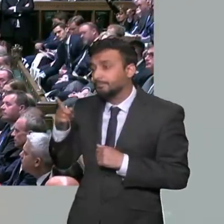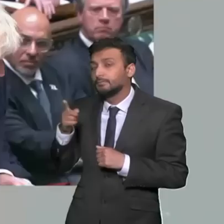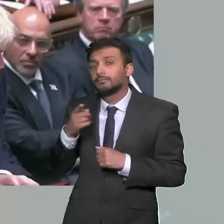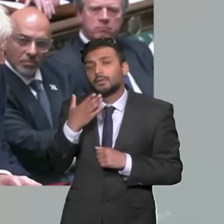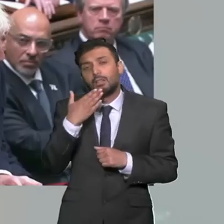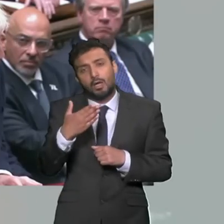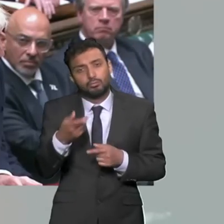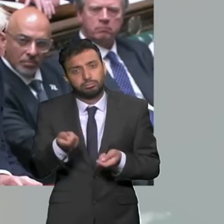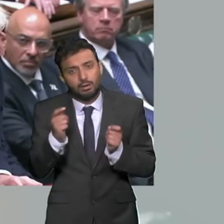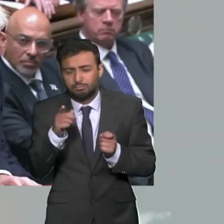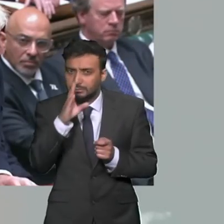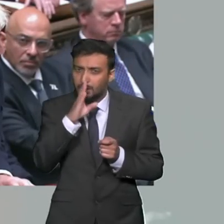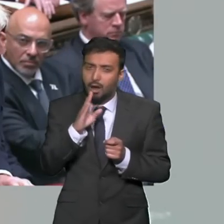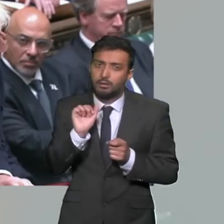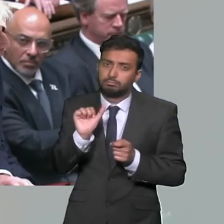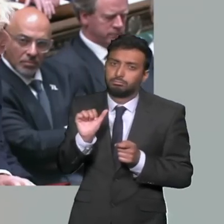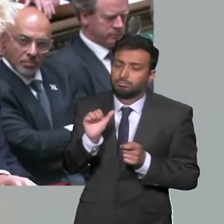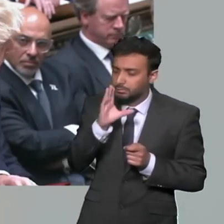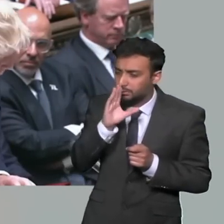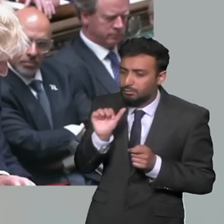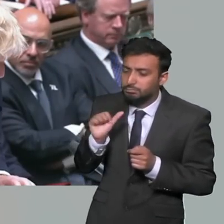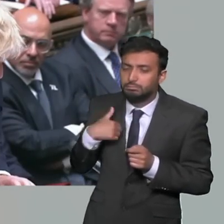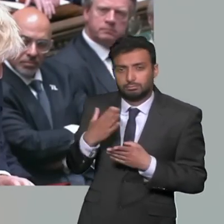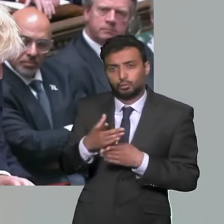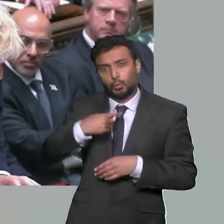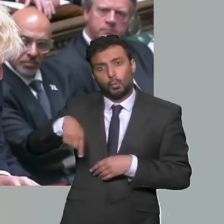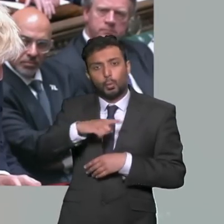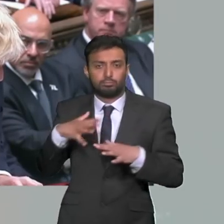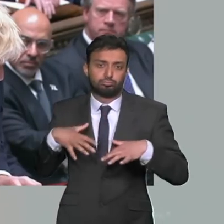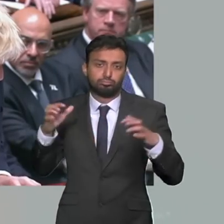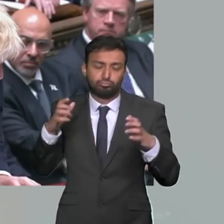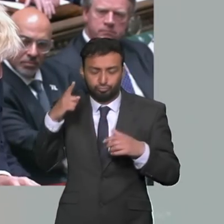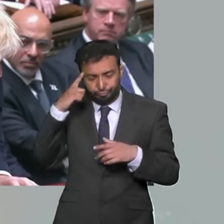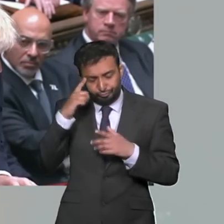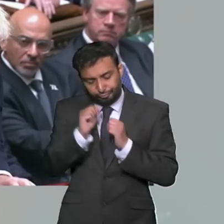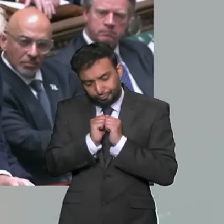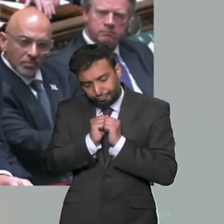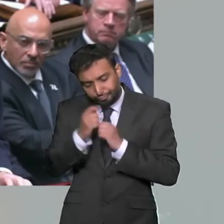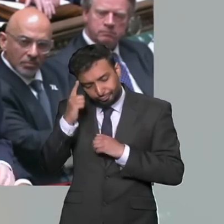I am sure that the thoughts of the whole House will be with those who have been affected.